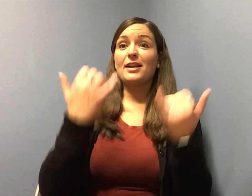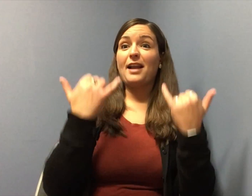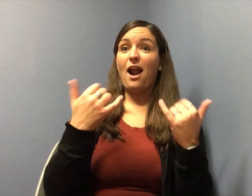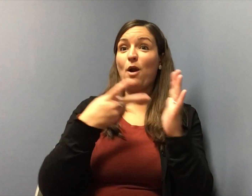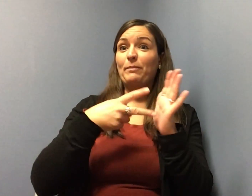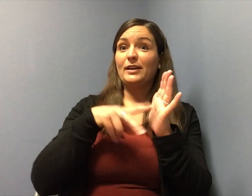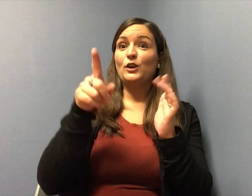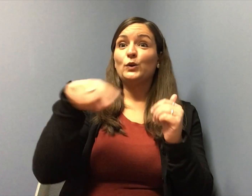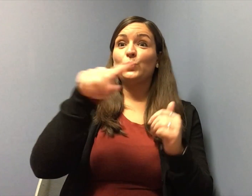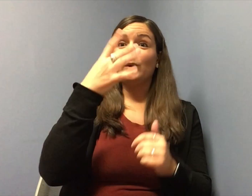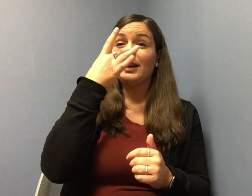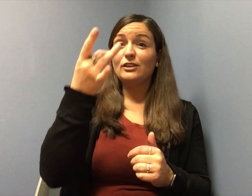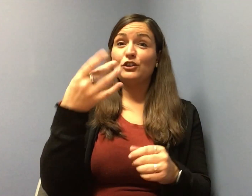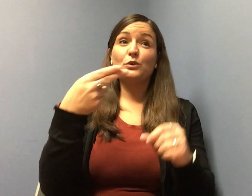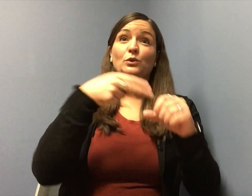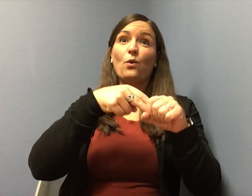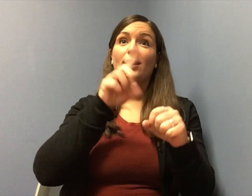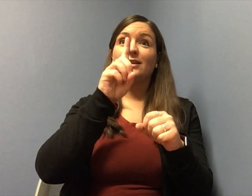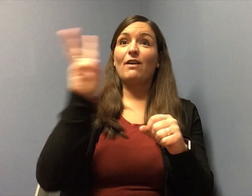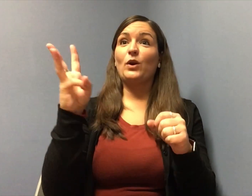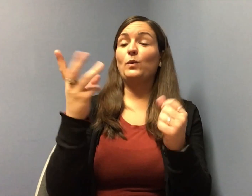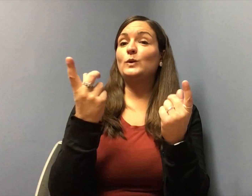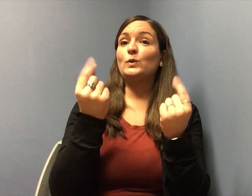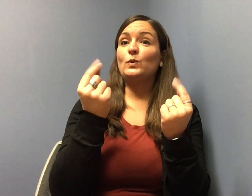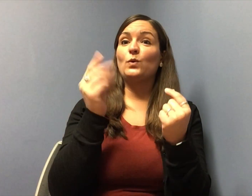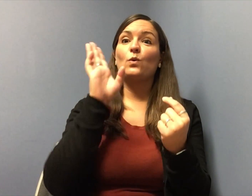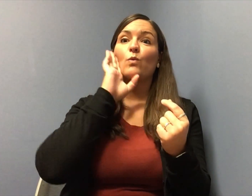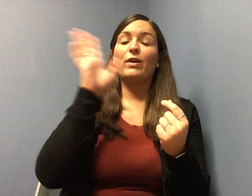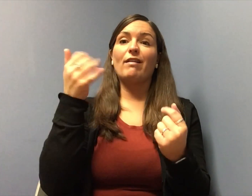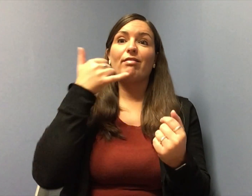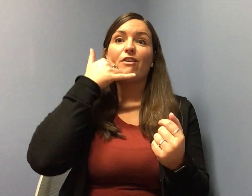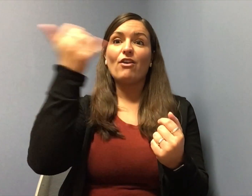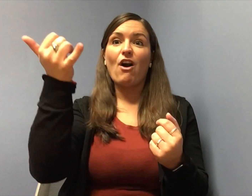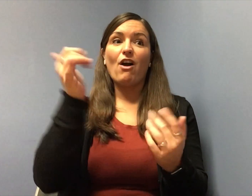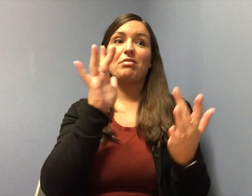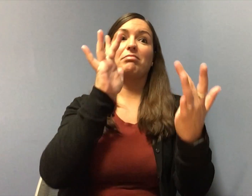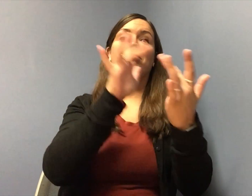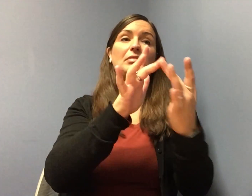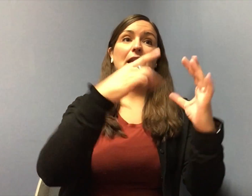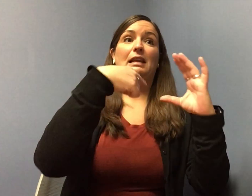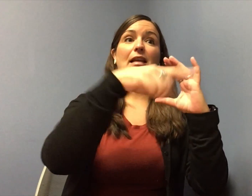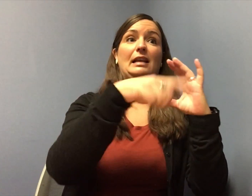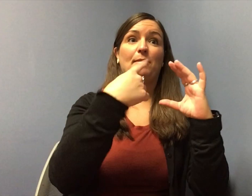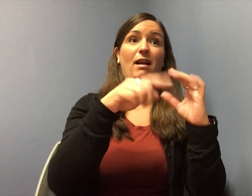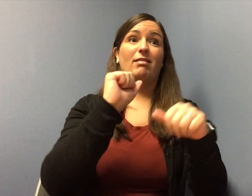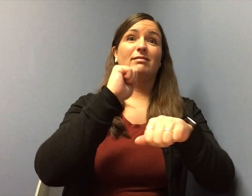This means if you're interested in joining, you can reach out with a call or email